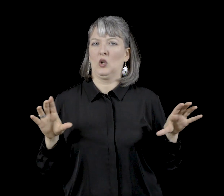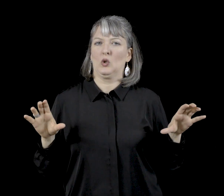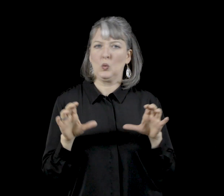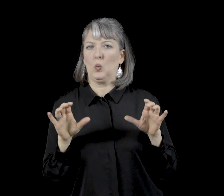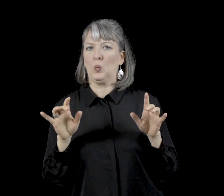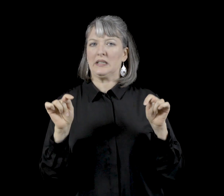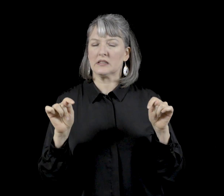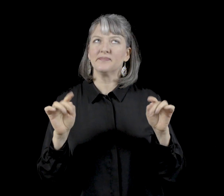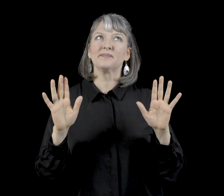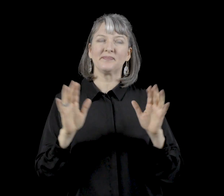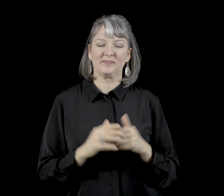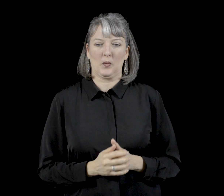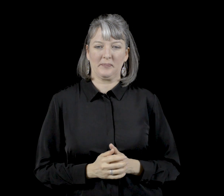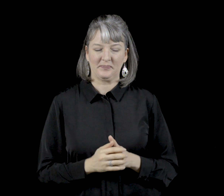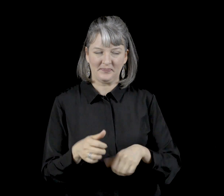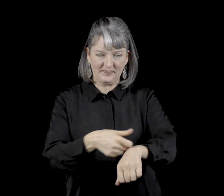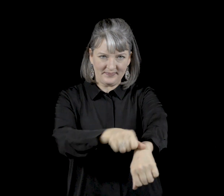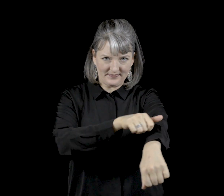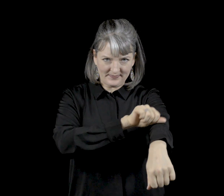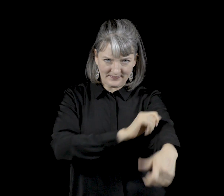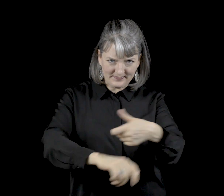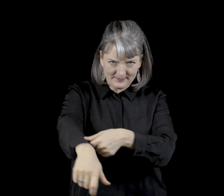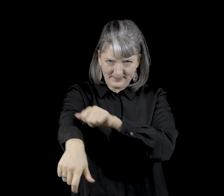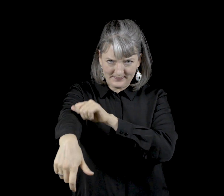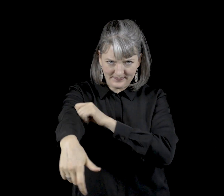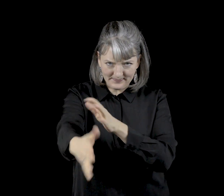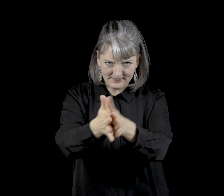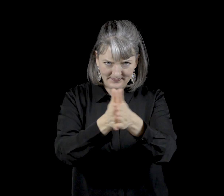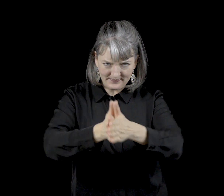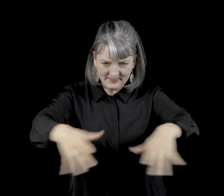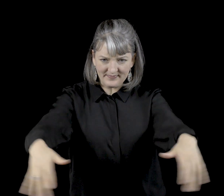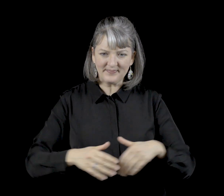Do it! Let's the hard work begin!